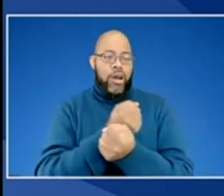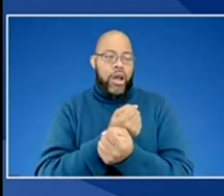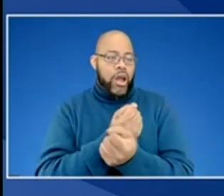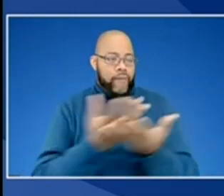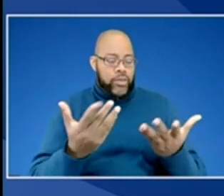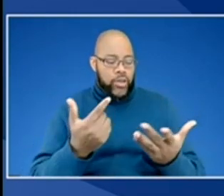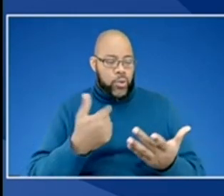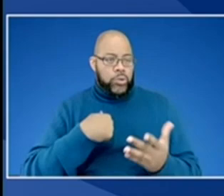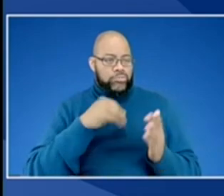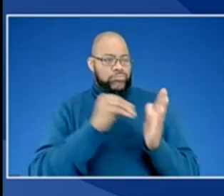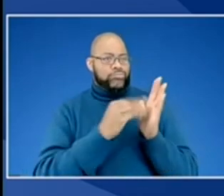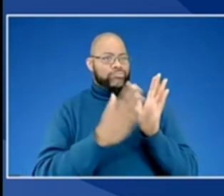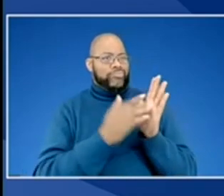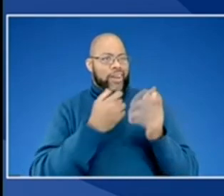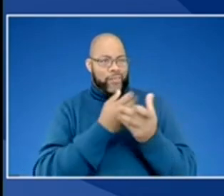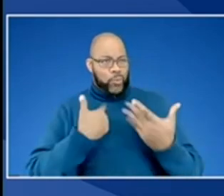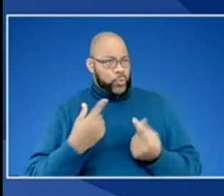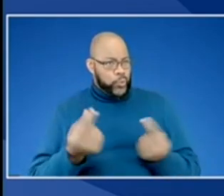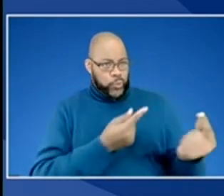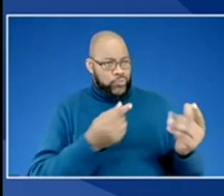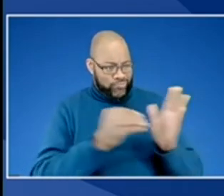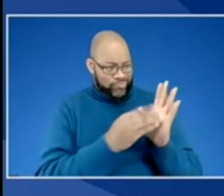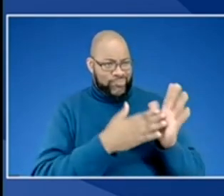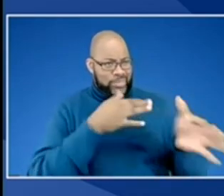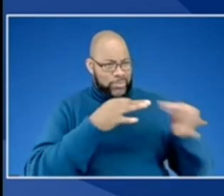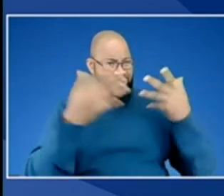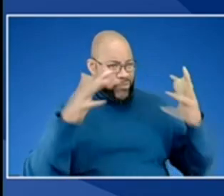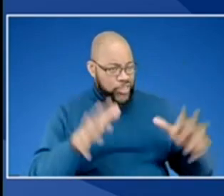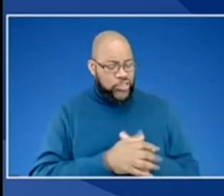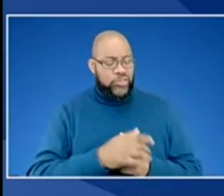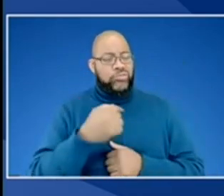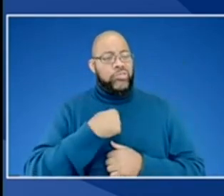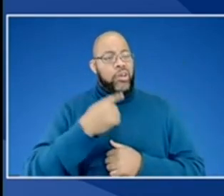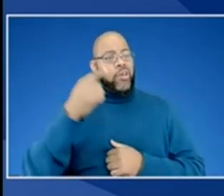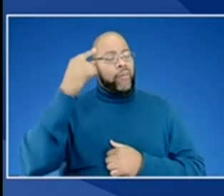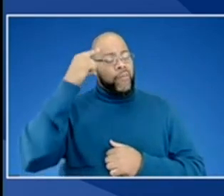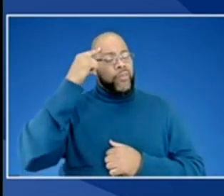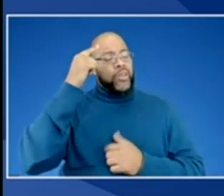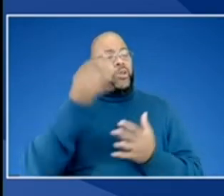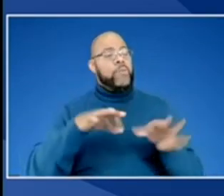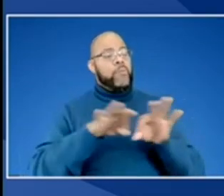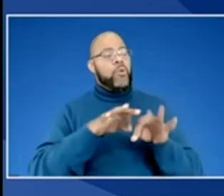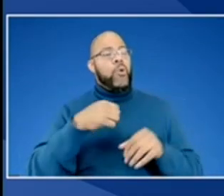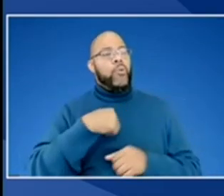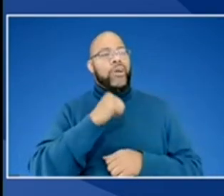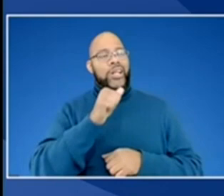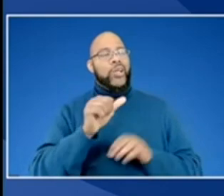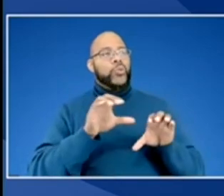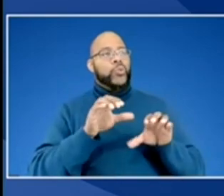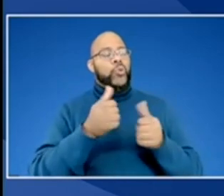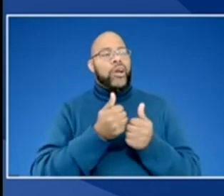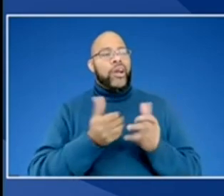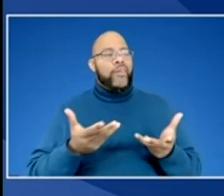above. So I do think it's important that we not do anything on the front end to